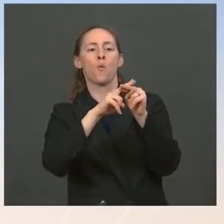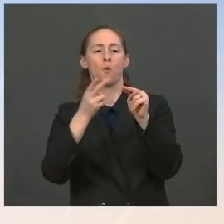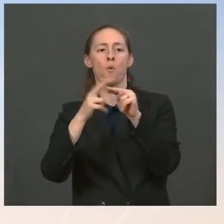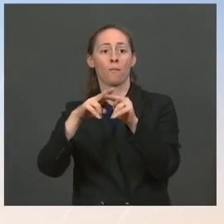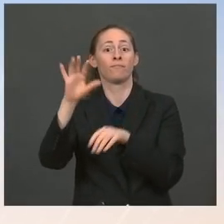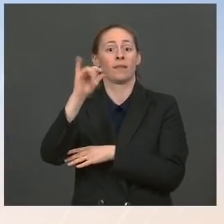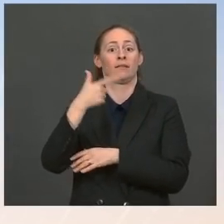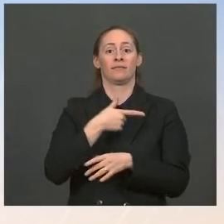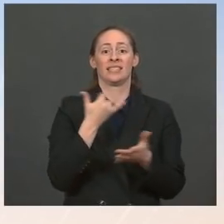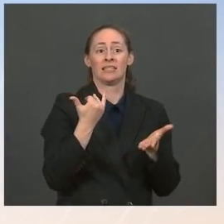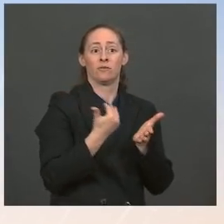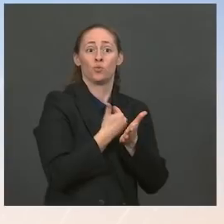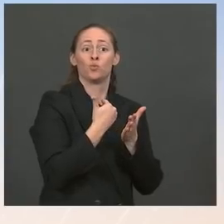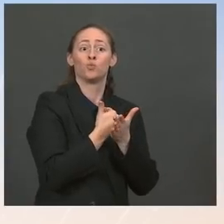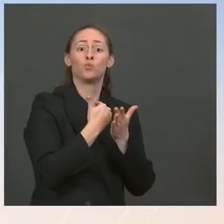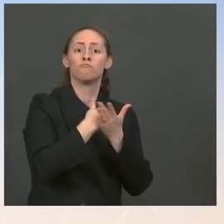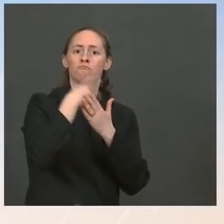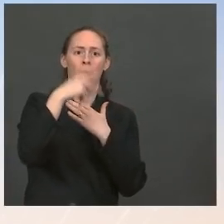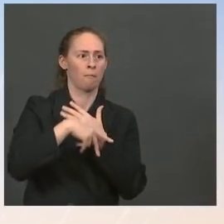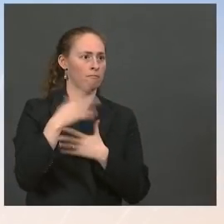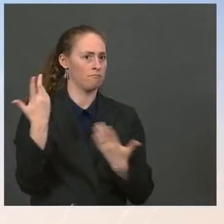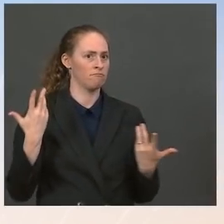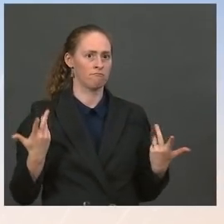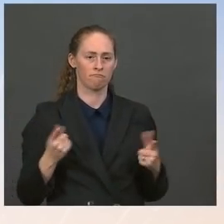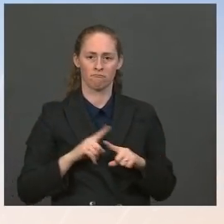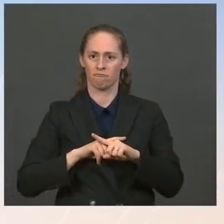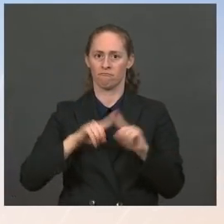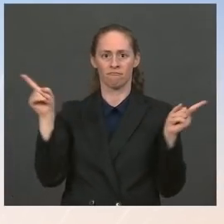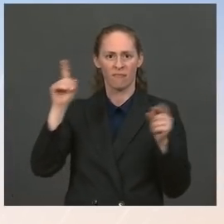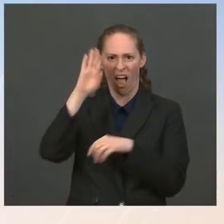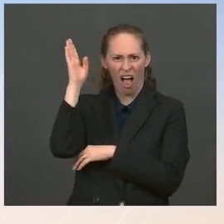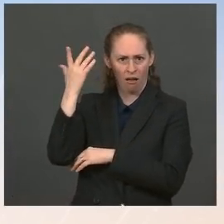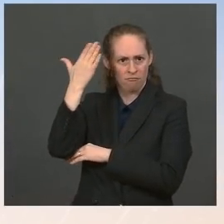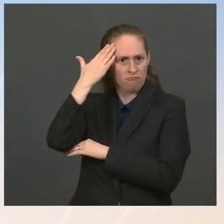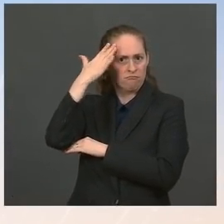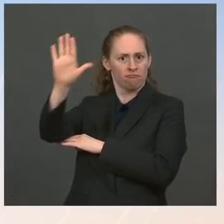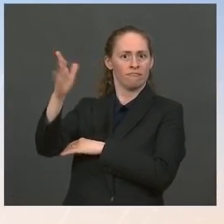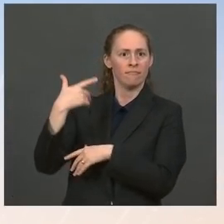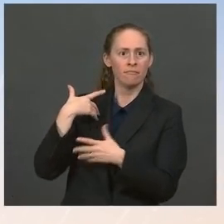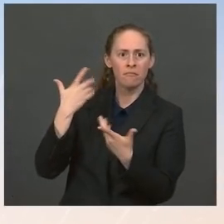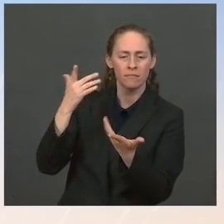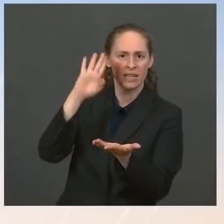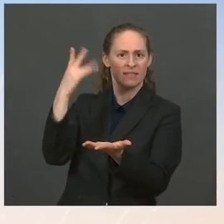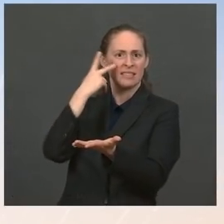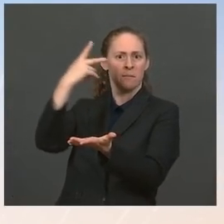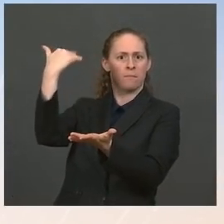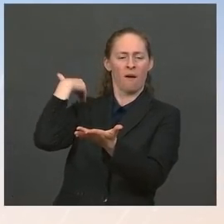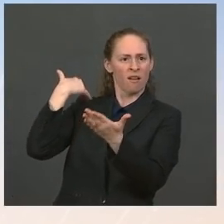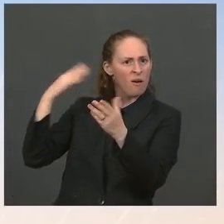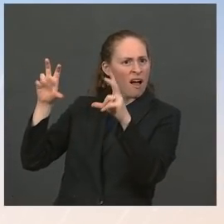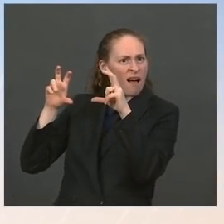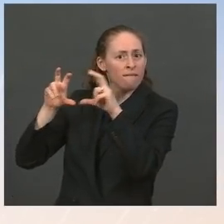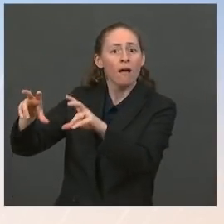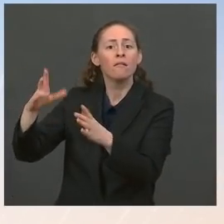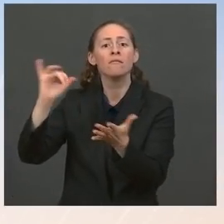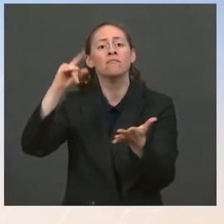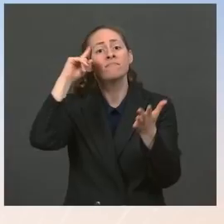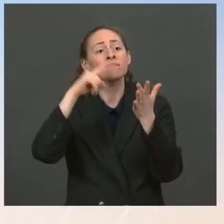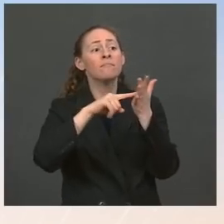a multibillion-dollar safety initiative like that. Reconnecting Communities, which we've been talking about all year, responding to where sometimes it was federal dollars